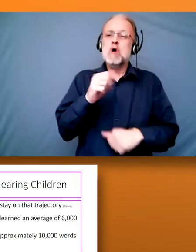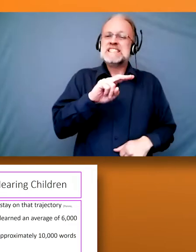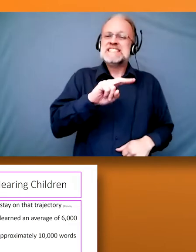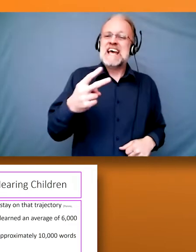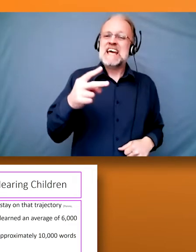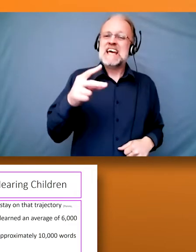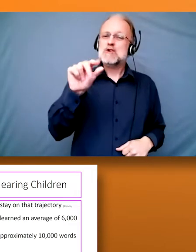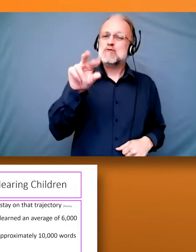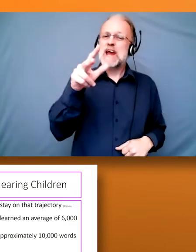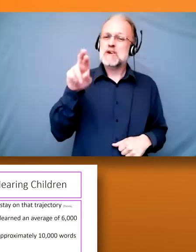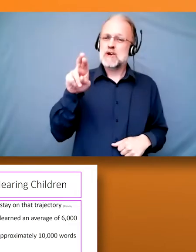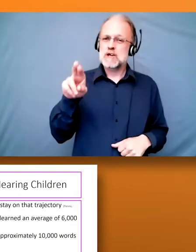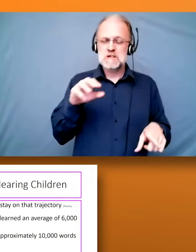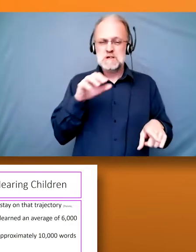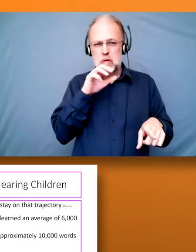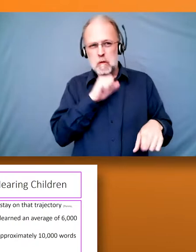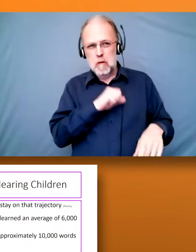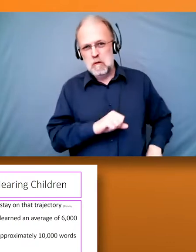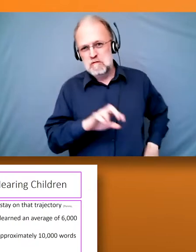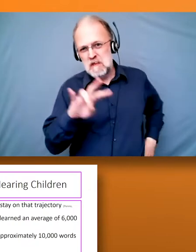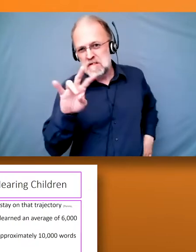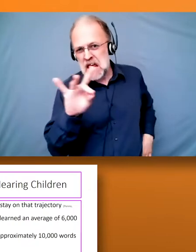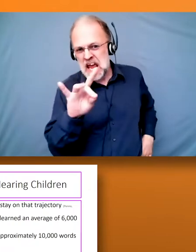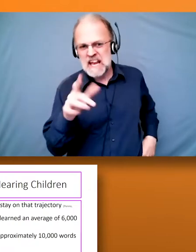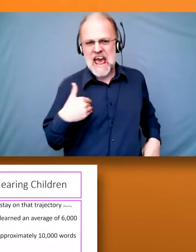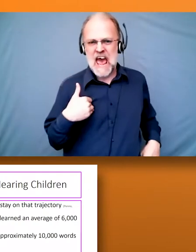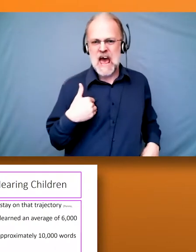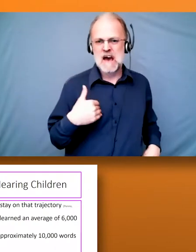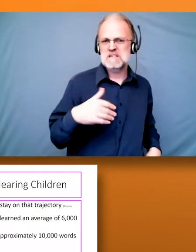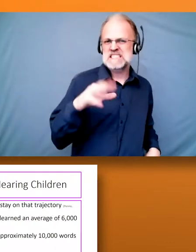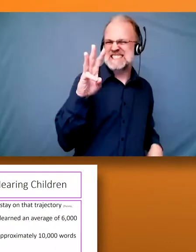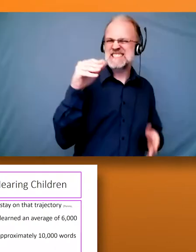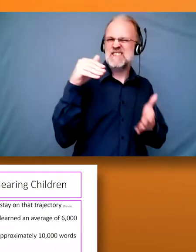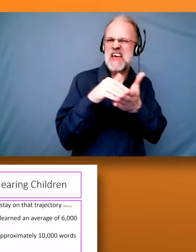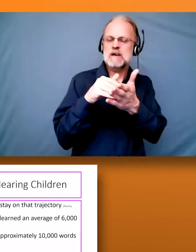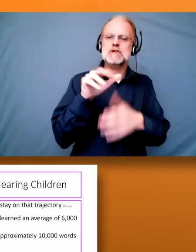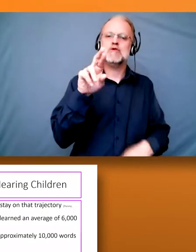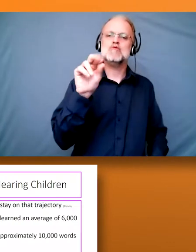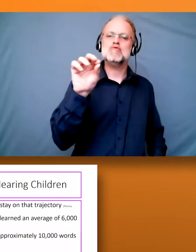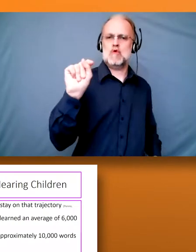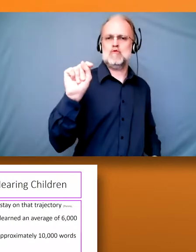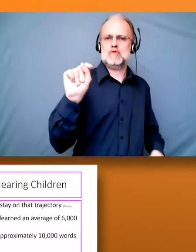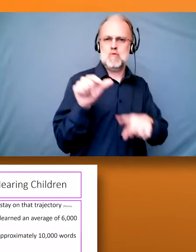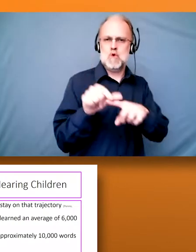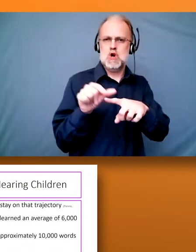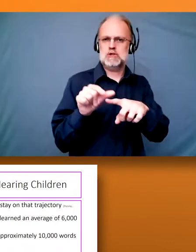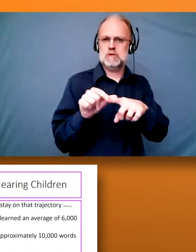Most second graders have about 6,000 root words. So when they come to second grade,